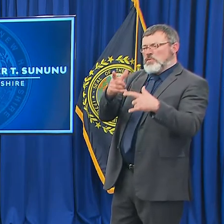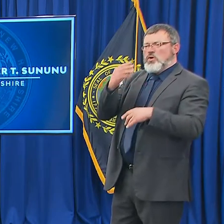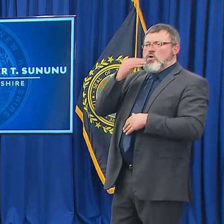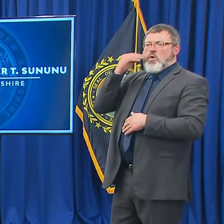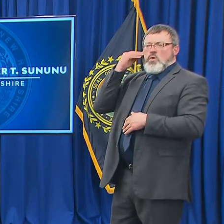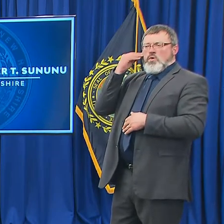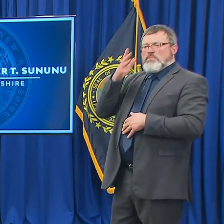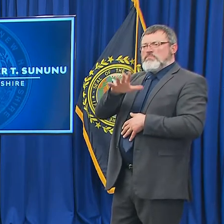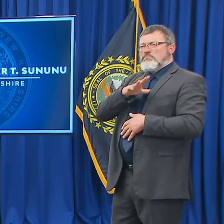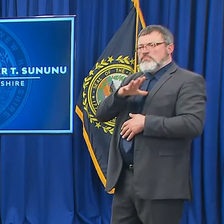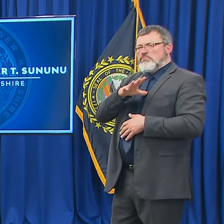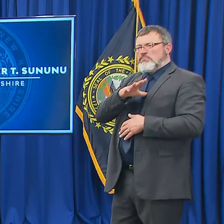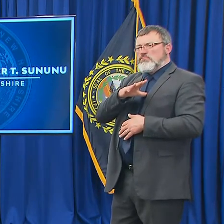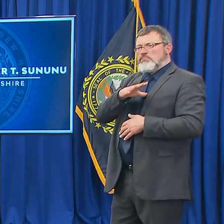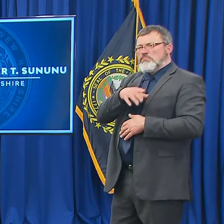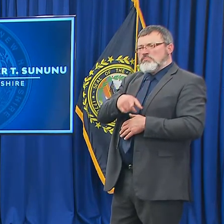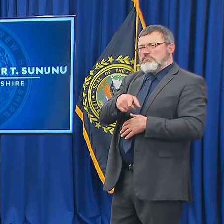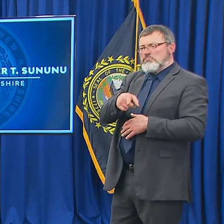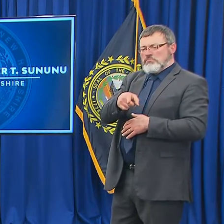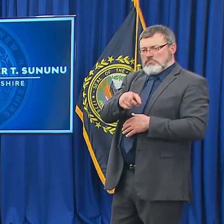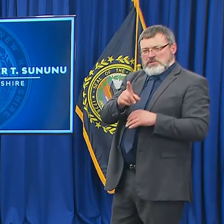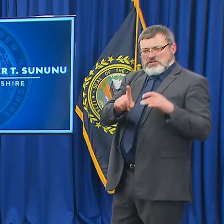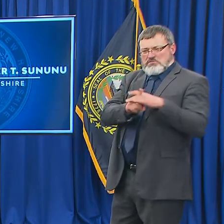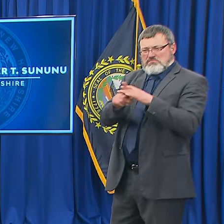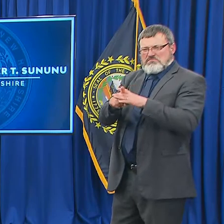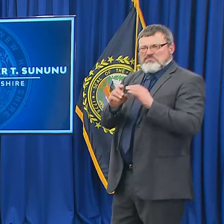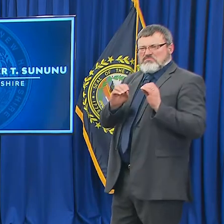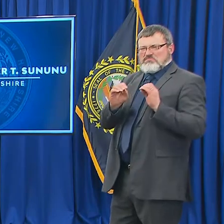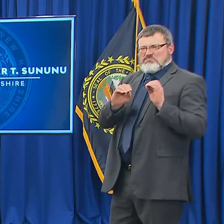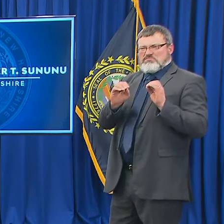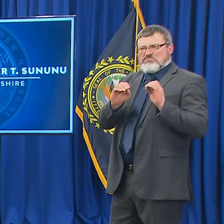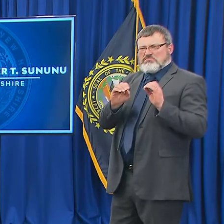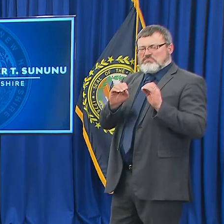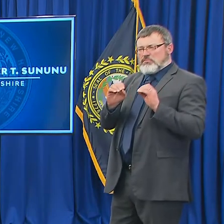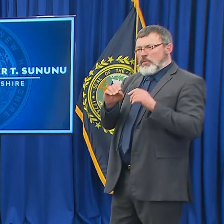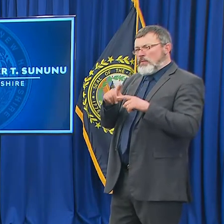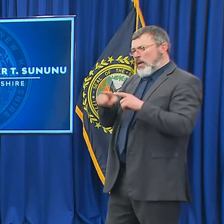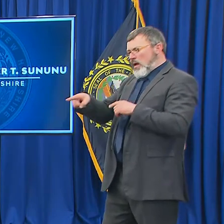as the governor has mentioned very little in school transmission. You know I think there's actually